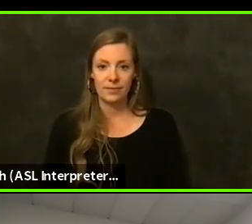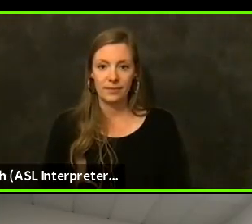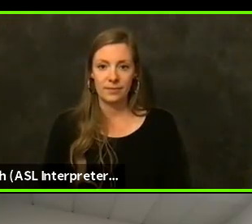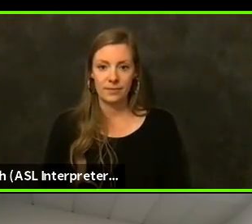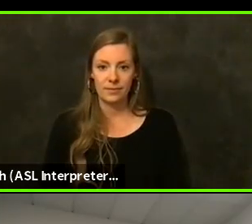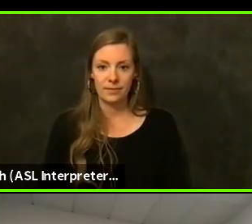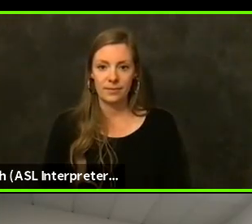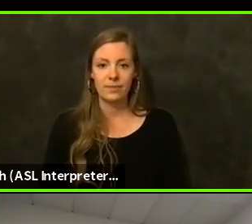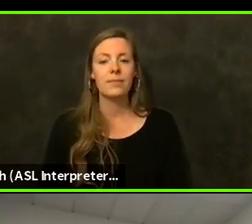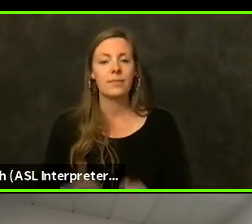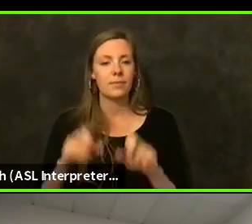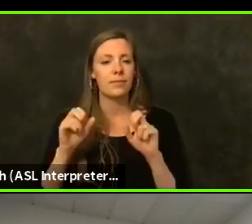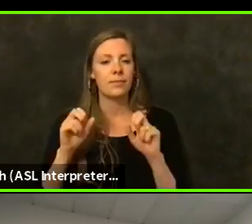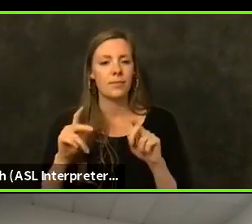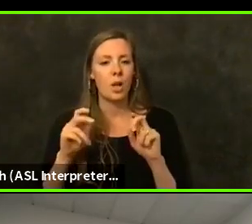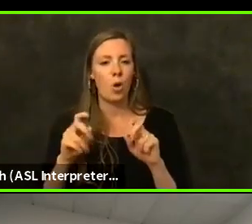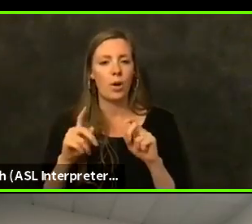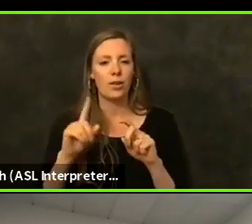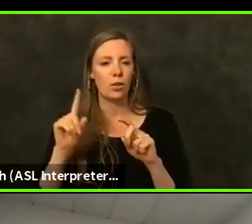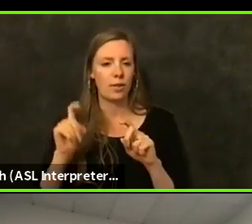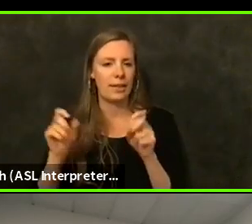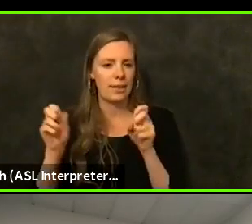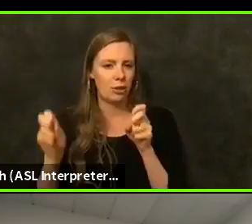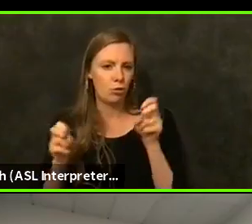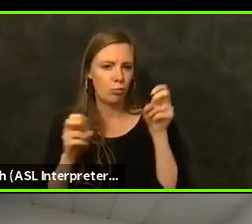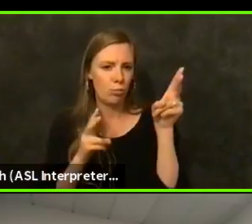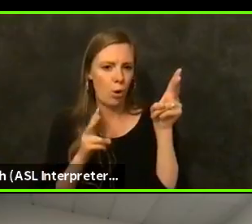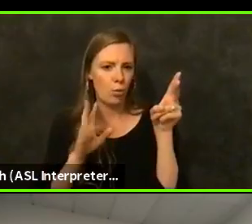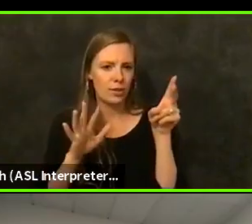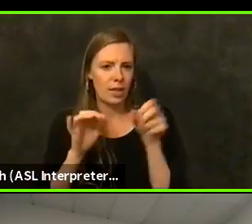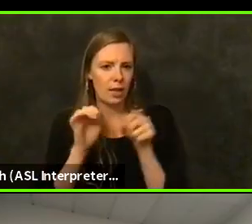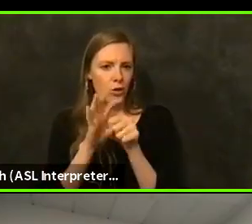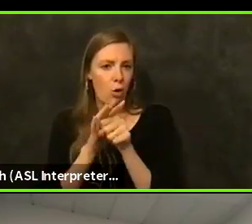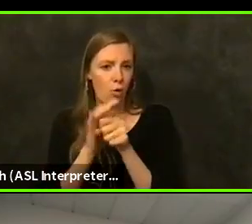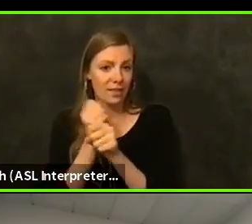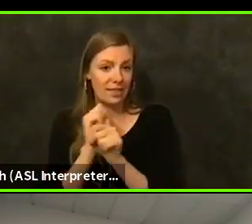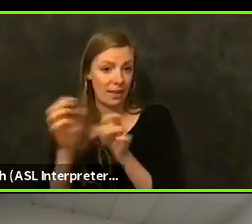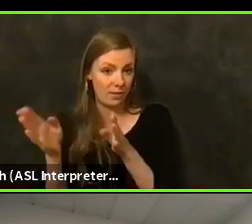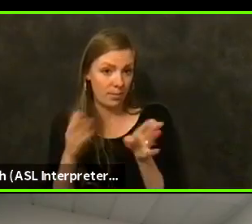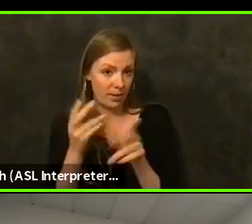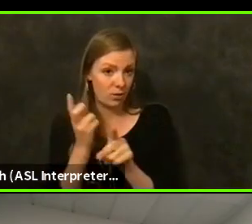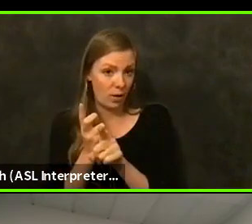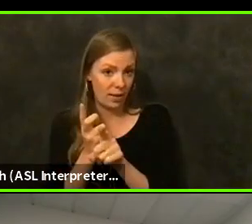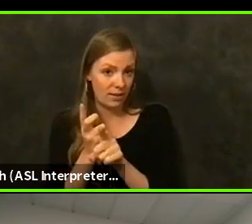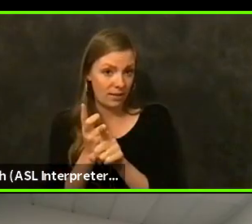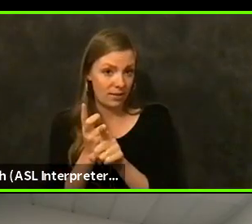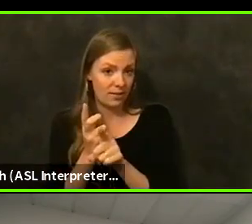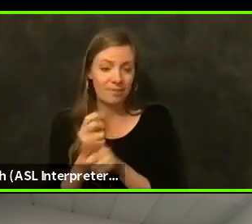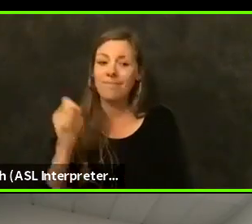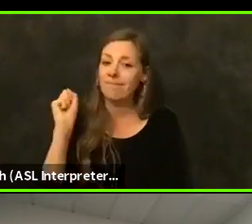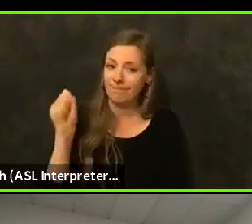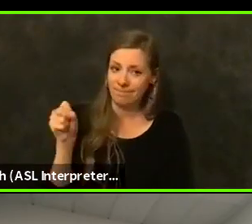They all need to post there, they're covid safety plans, correct? Correct.